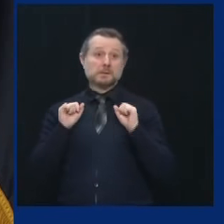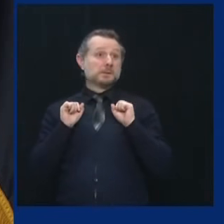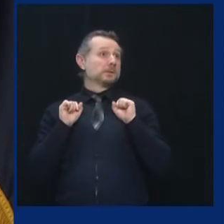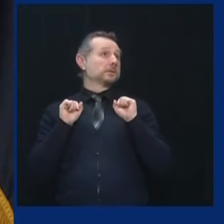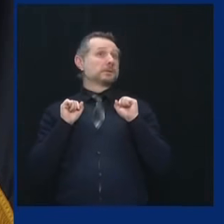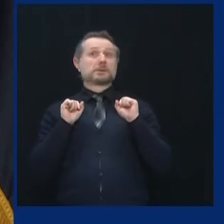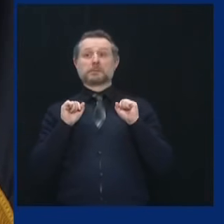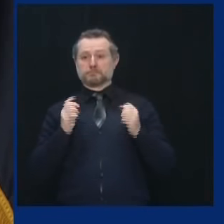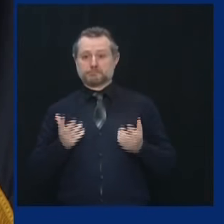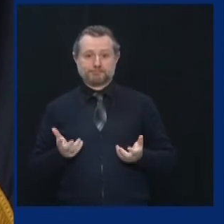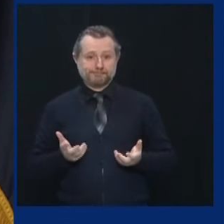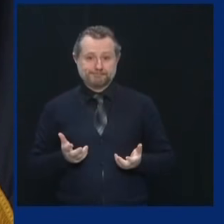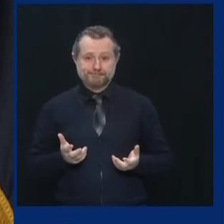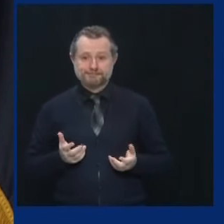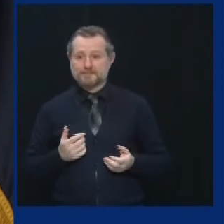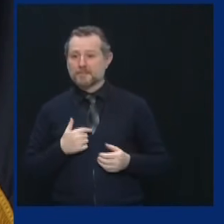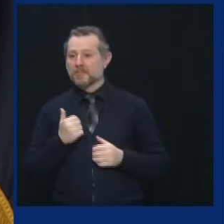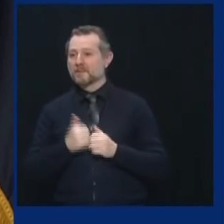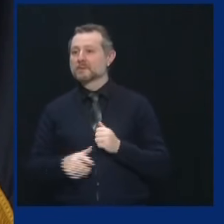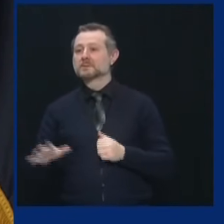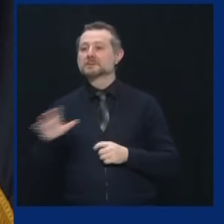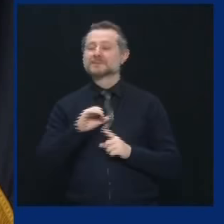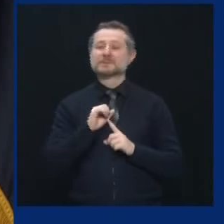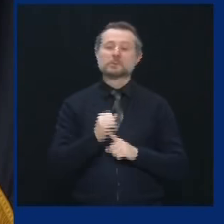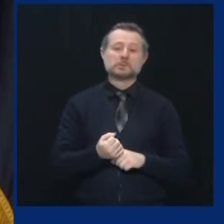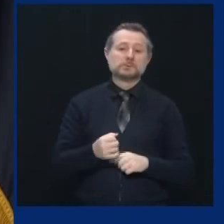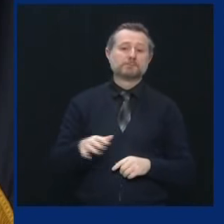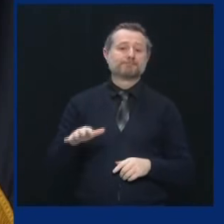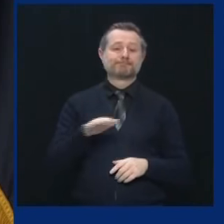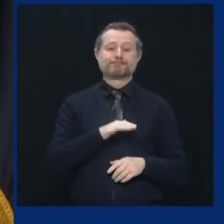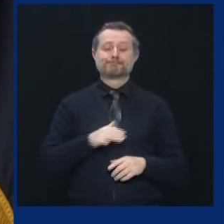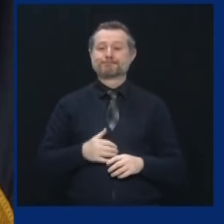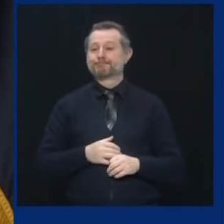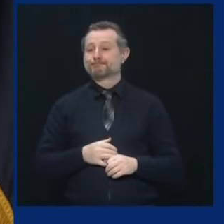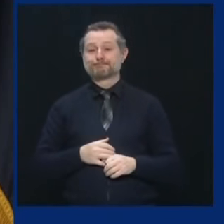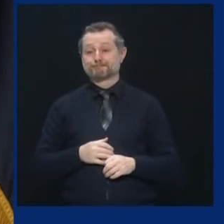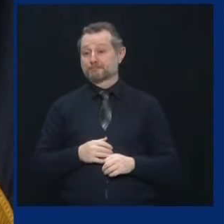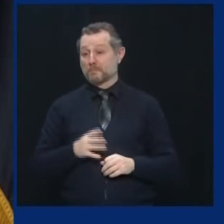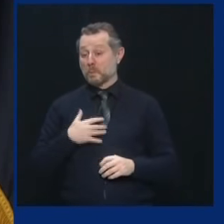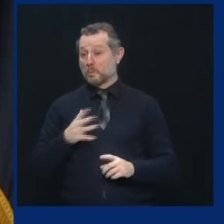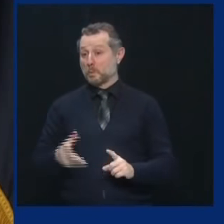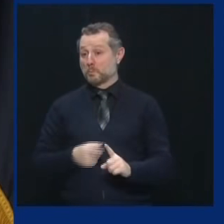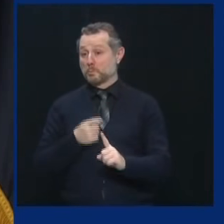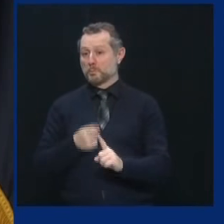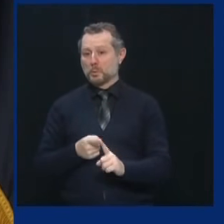TENDS TO BE MORE PROBLEMATIC,